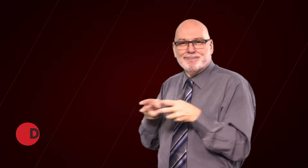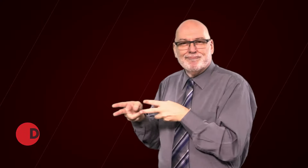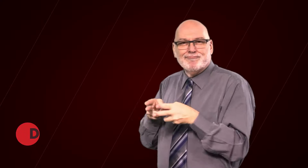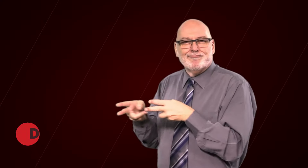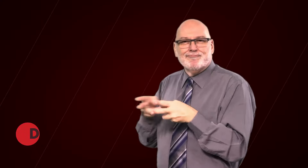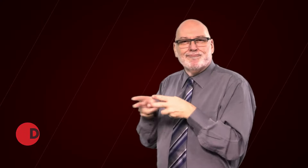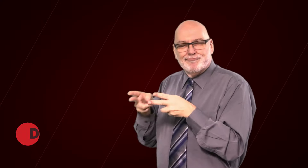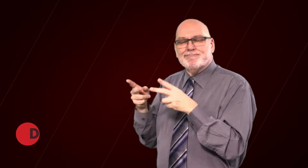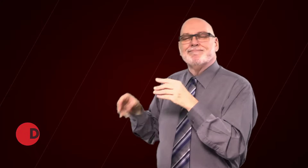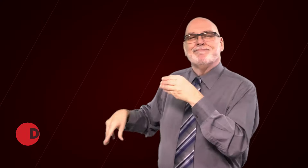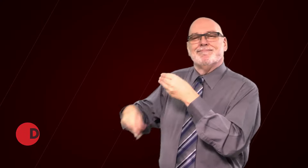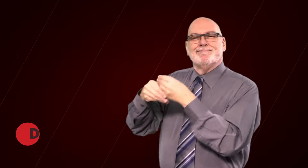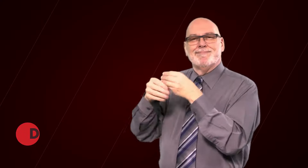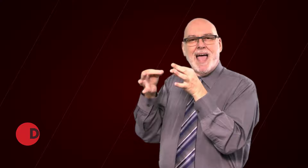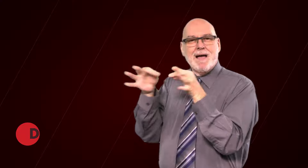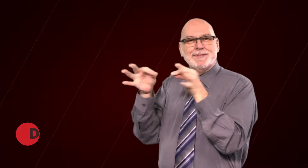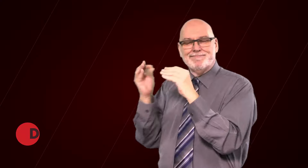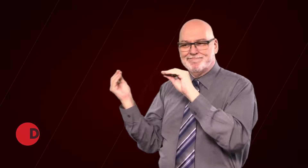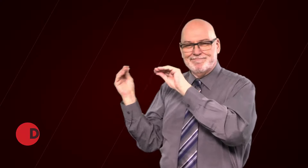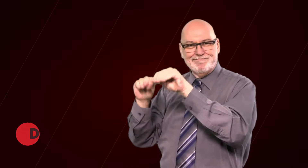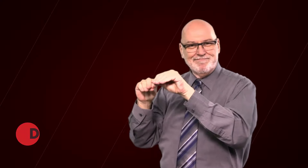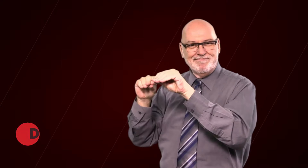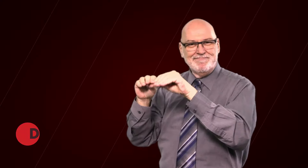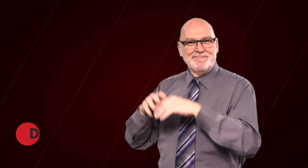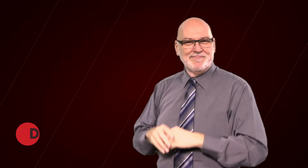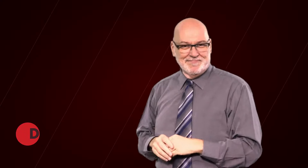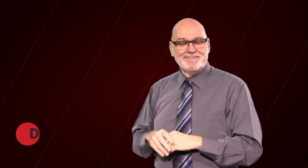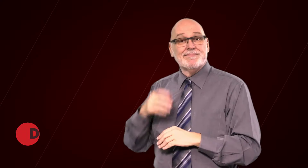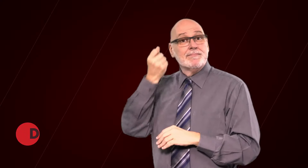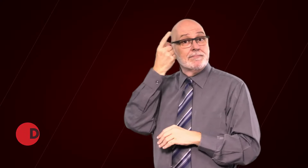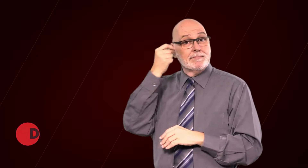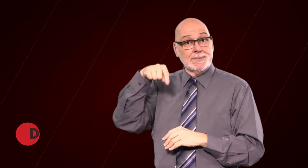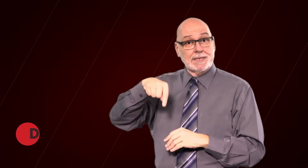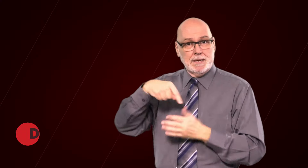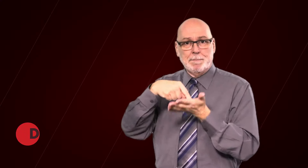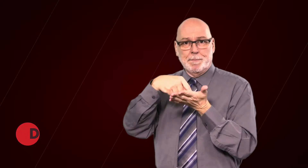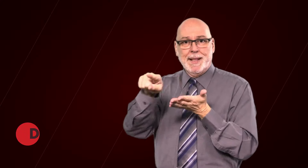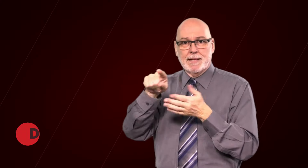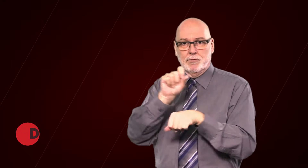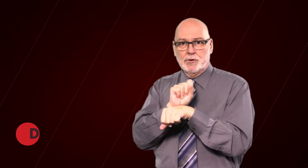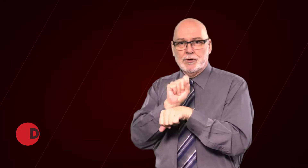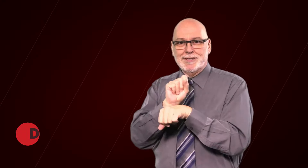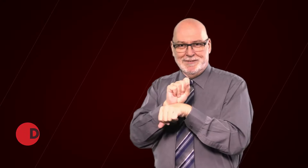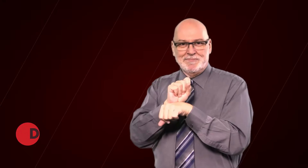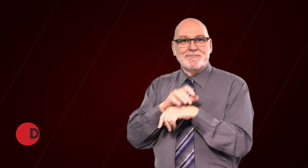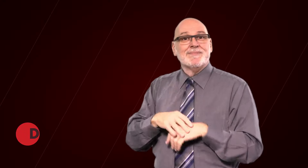who will edit, and caption it. This is a paid position.